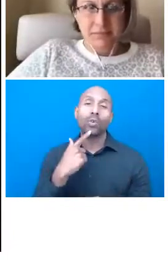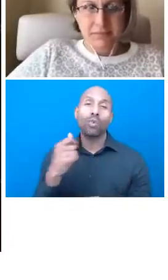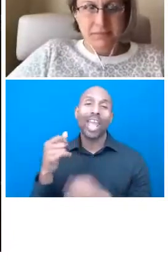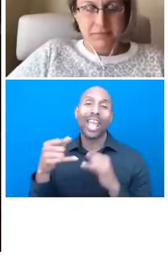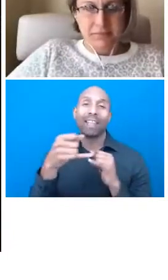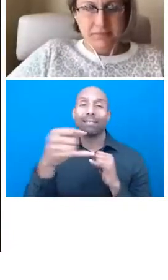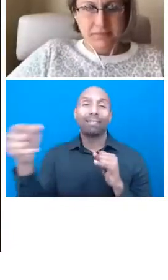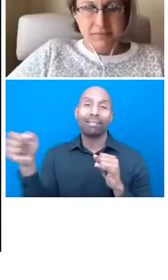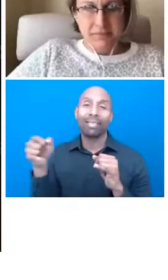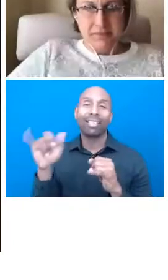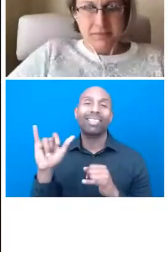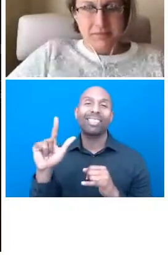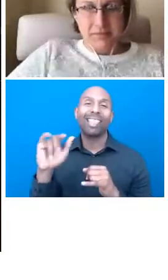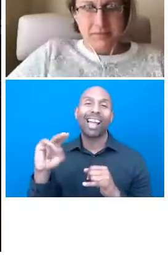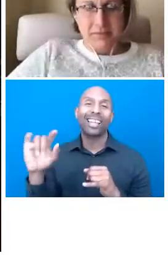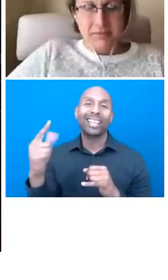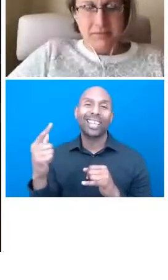Kim: Yeah.